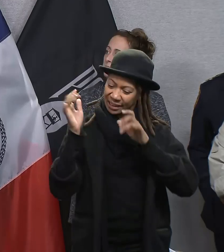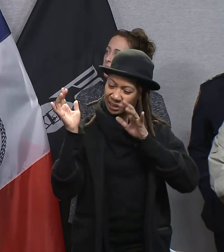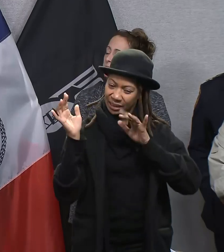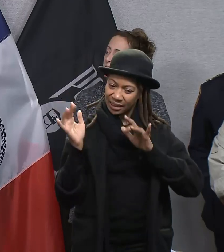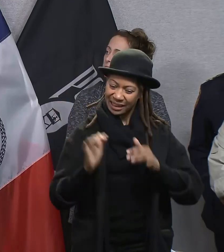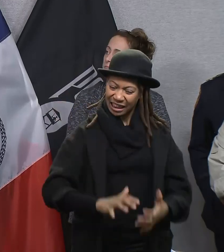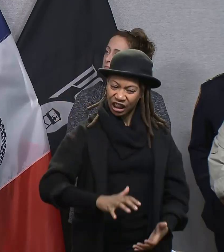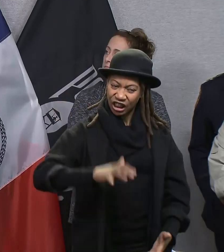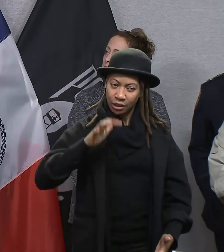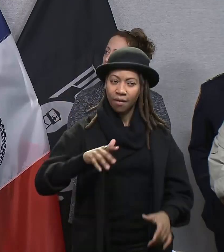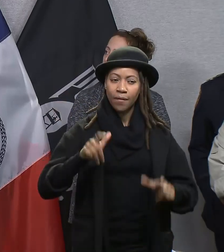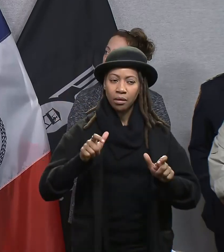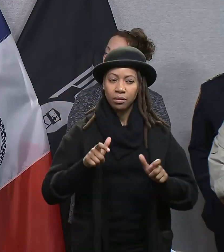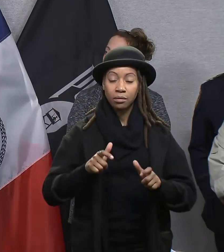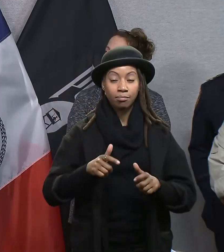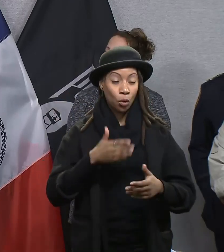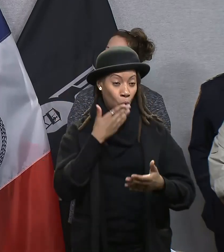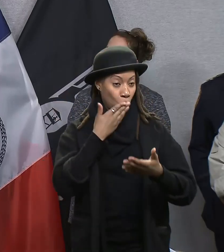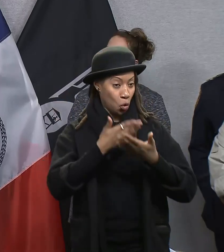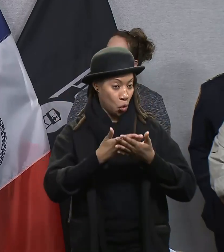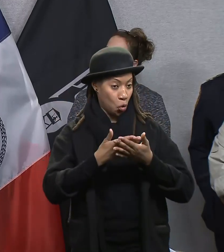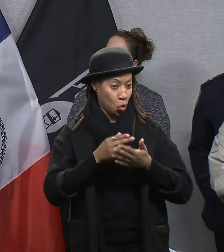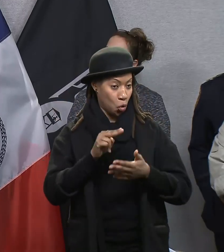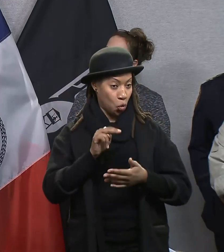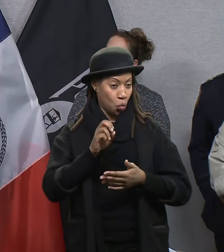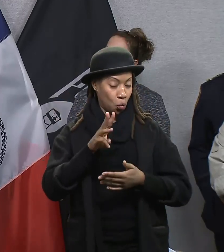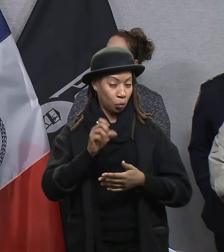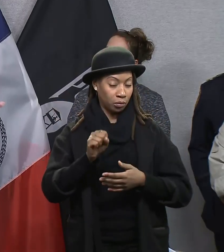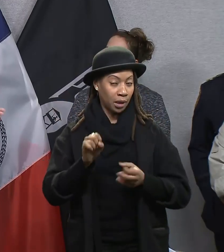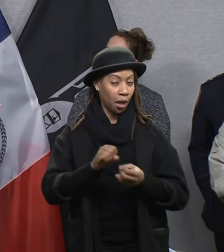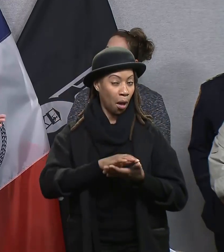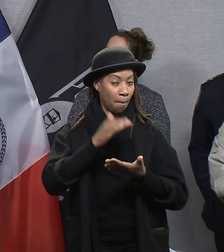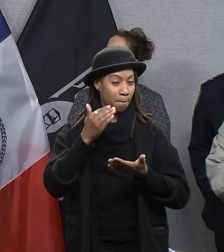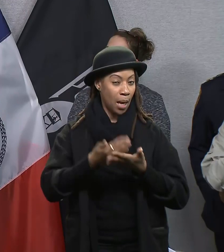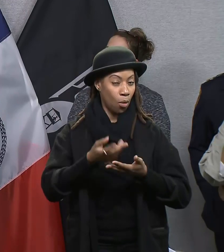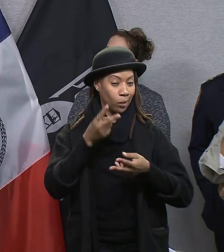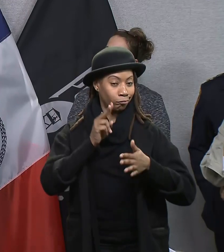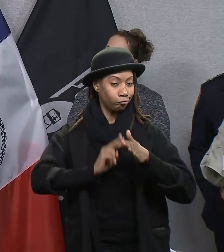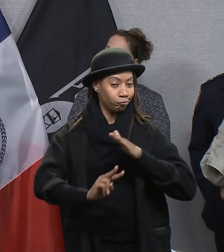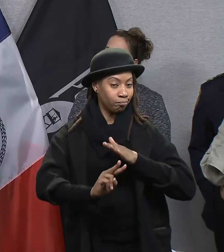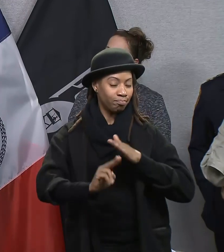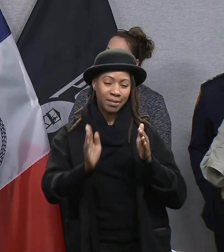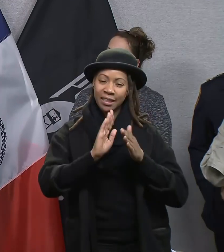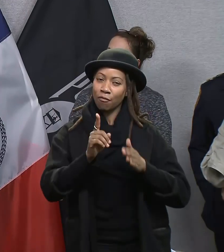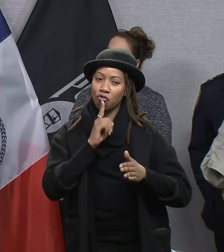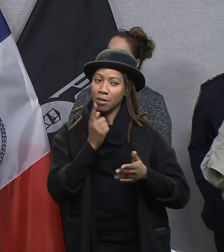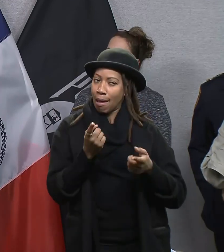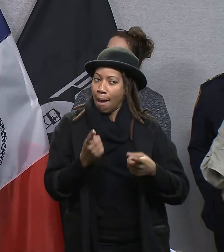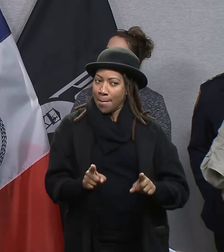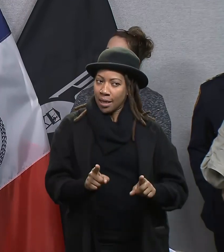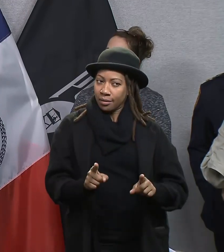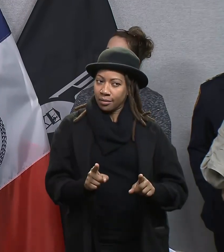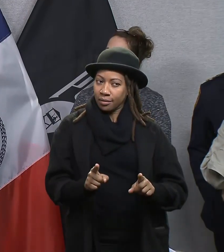FROM PREVIOUS EERXPIECEN THAT CAN BE A REAL PROBLEM, PARTICULLYAR IF IT'S A FAST ACCUMULATION. UTB HET GOOD